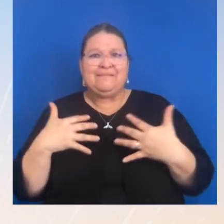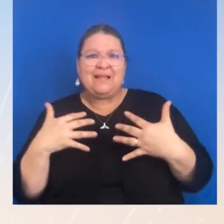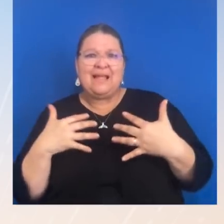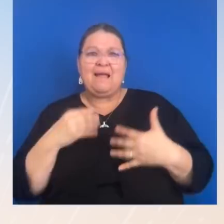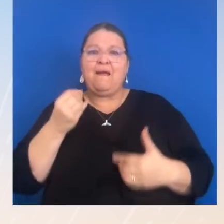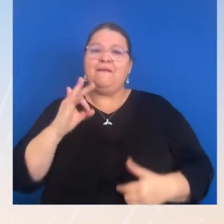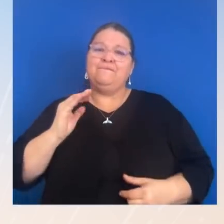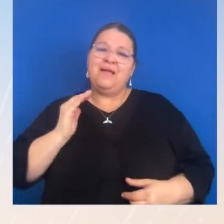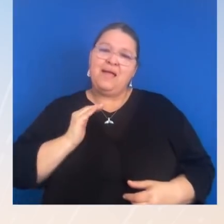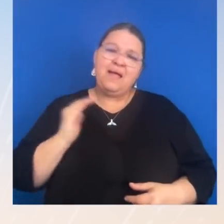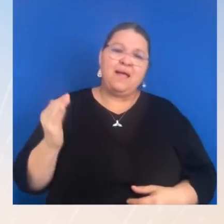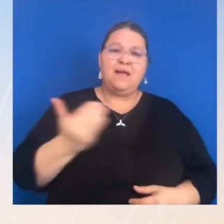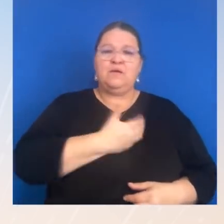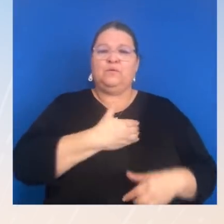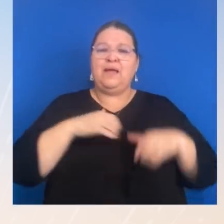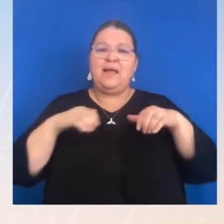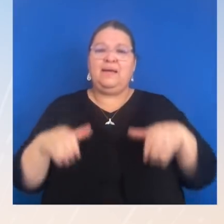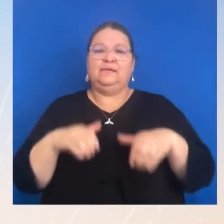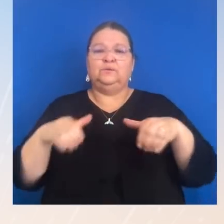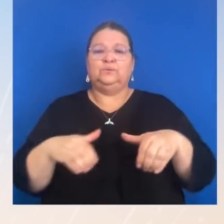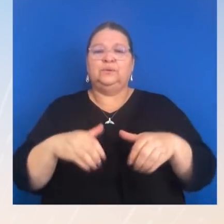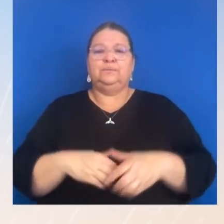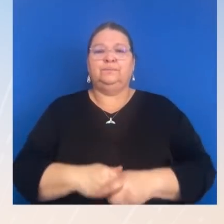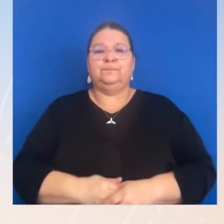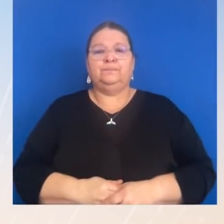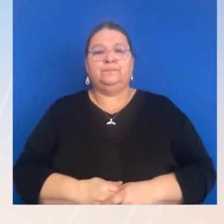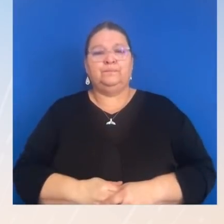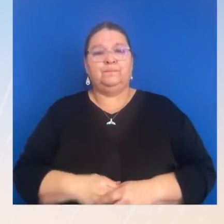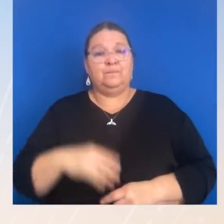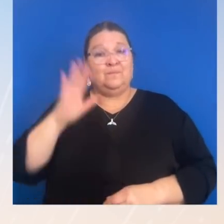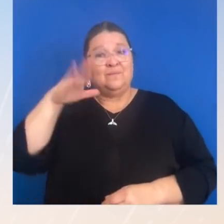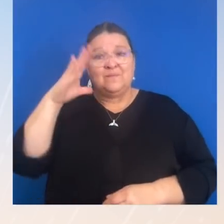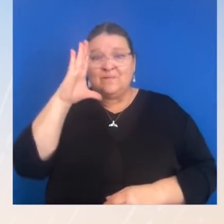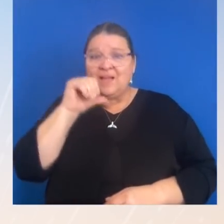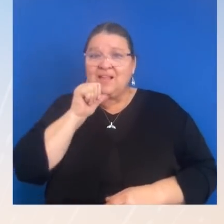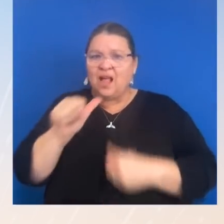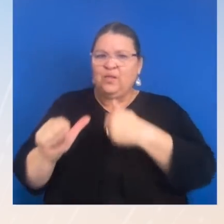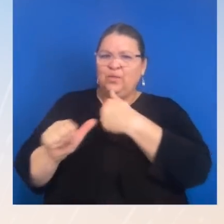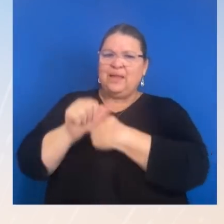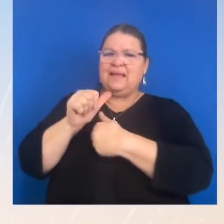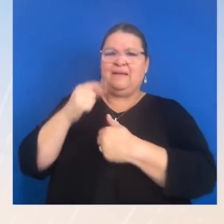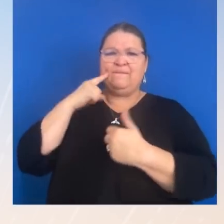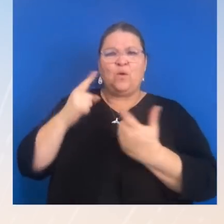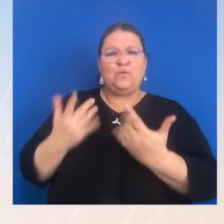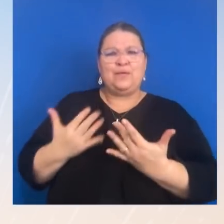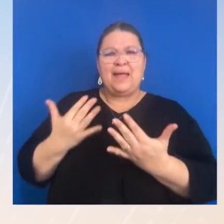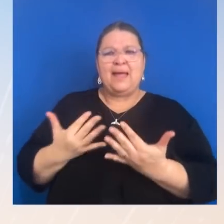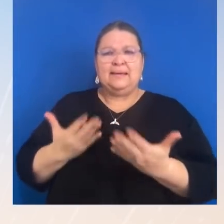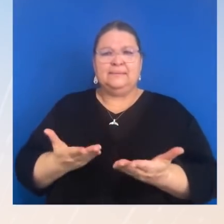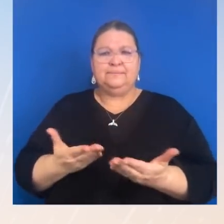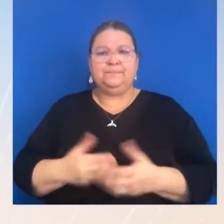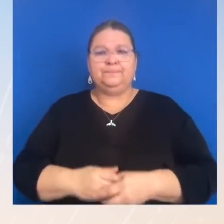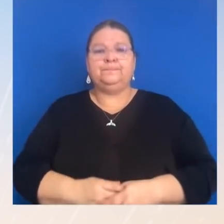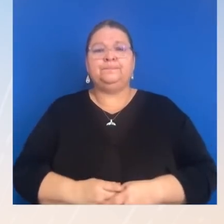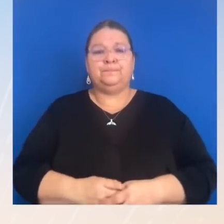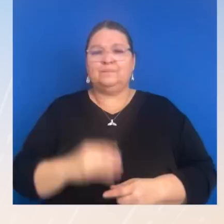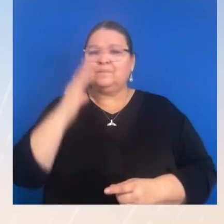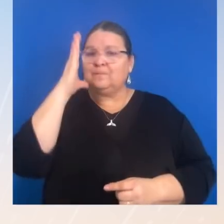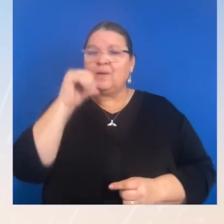Ms. Psaki: To wait to what? The Press: To -- we're not supplying -- to not act in providing MiGs to the Ukrainian country? We said that's a high risk.